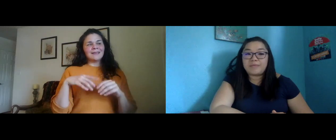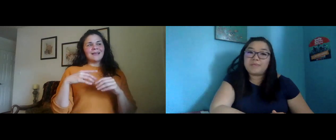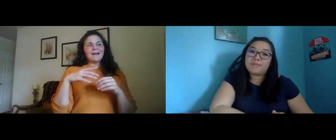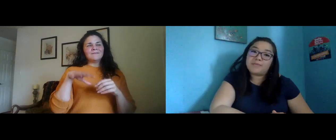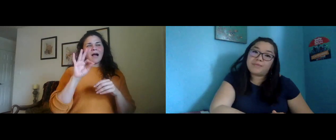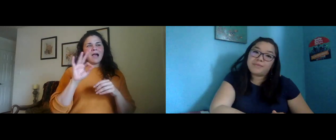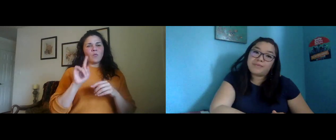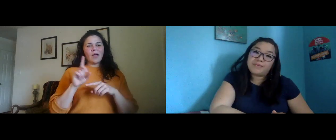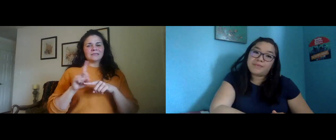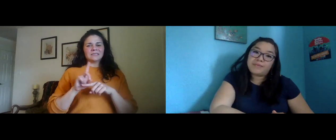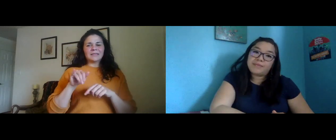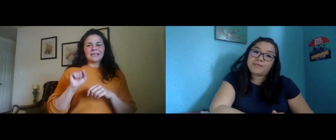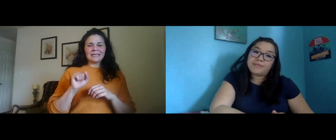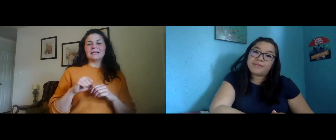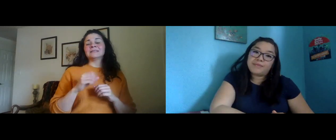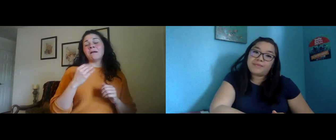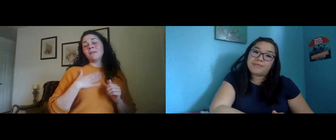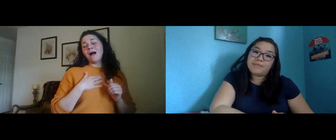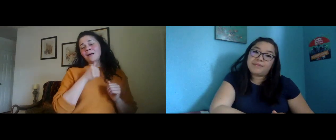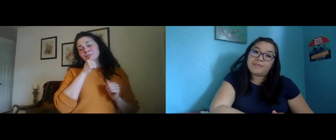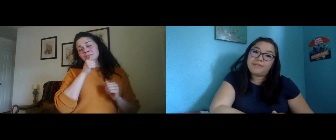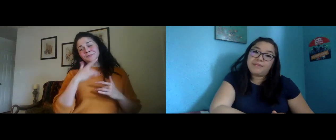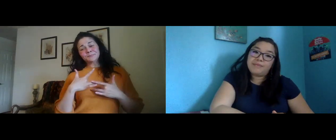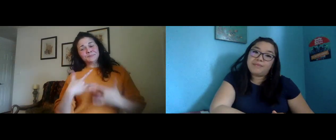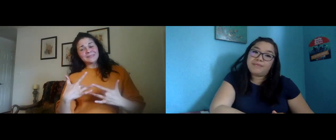find where you focus your discipline.